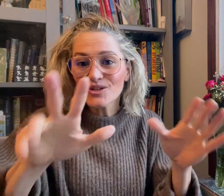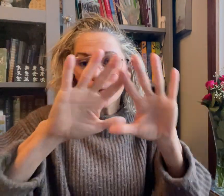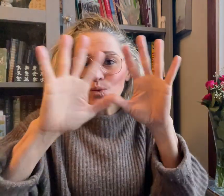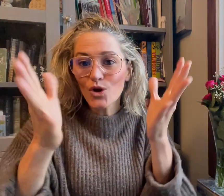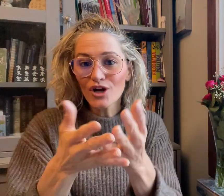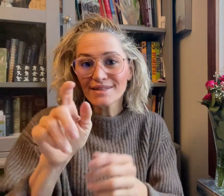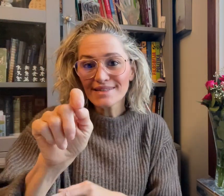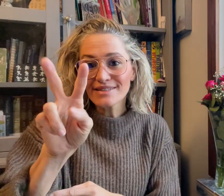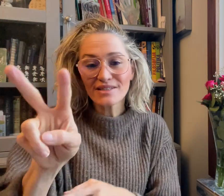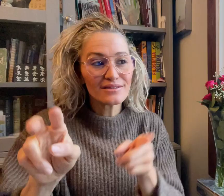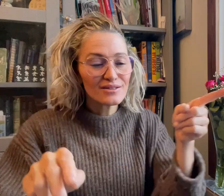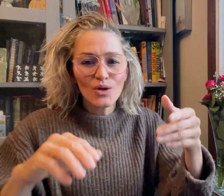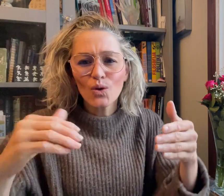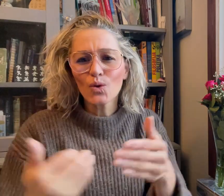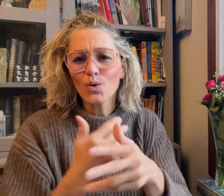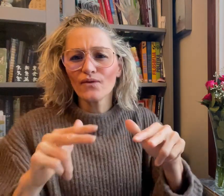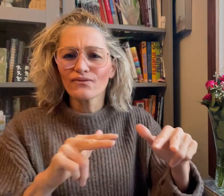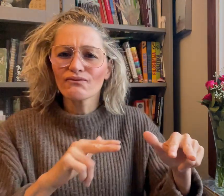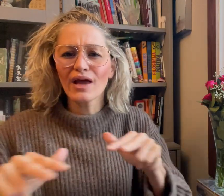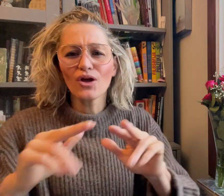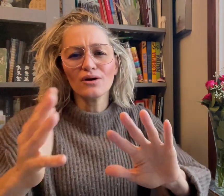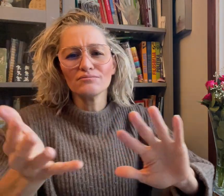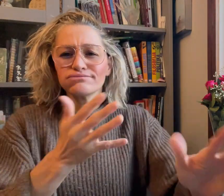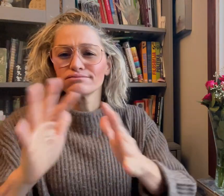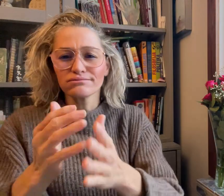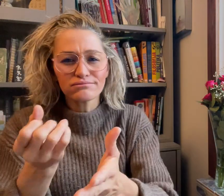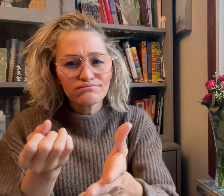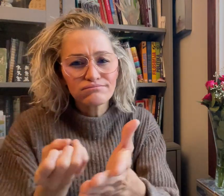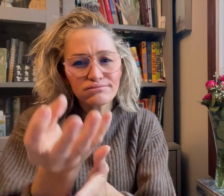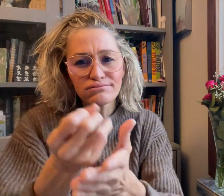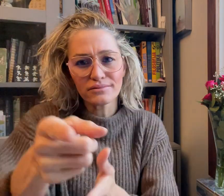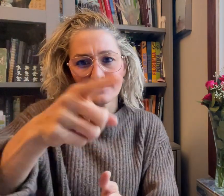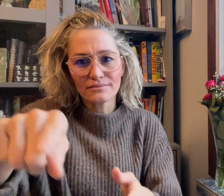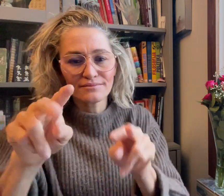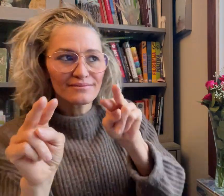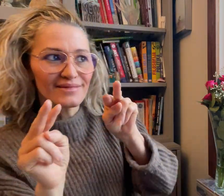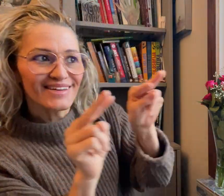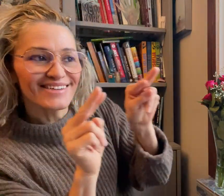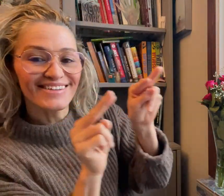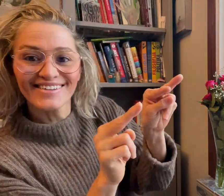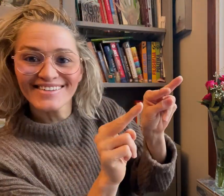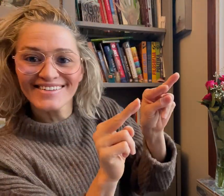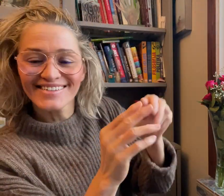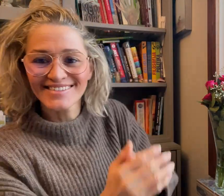H3 World TV to get new video updates!